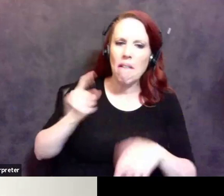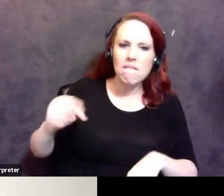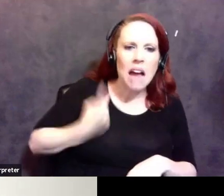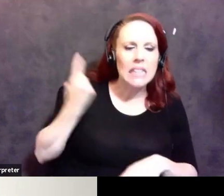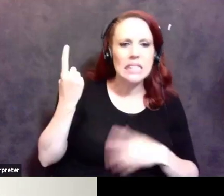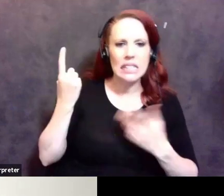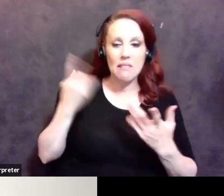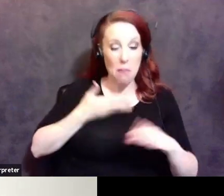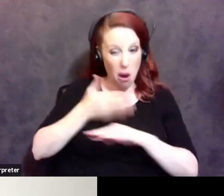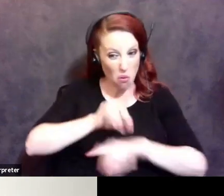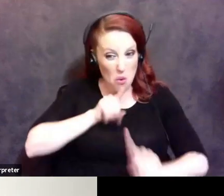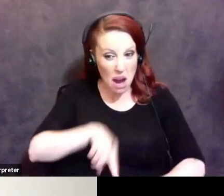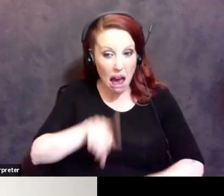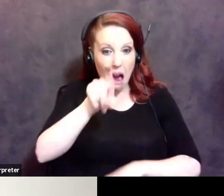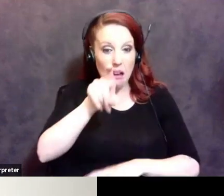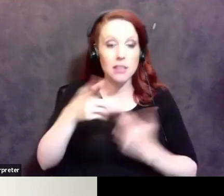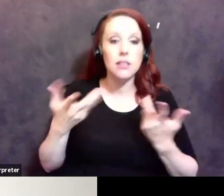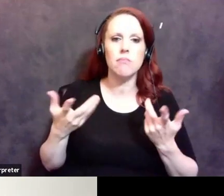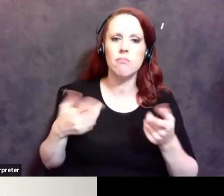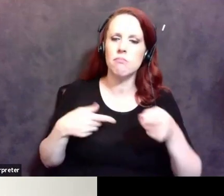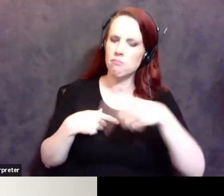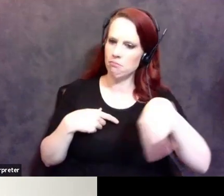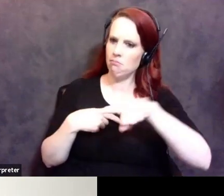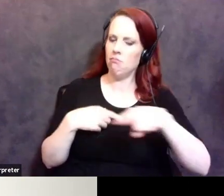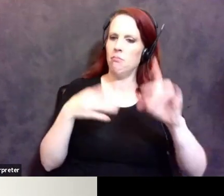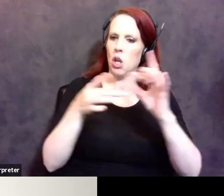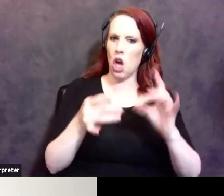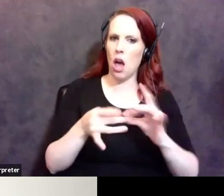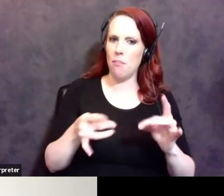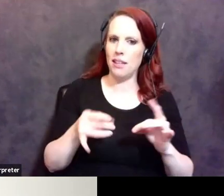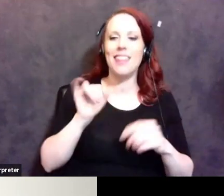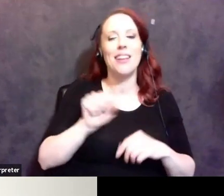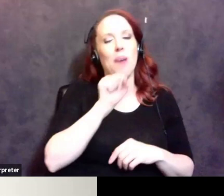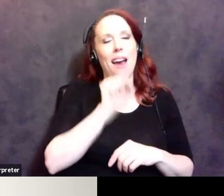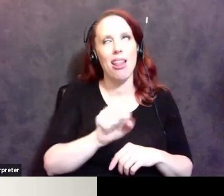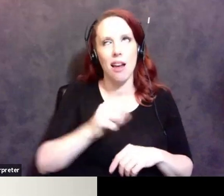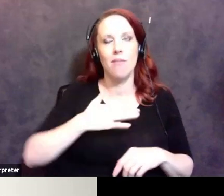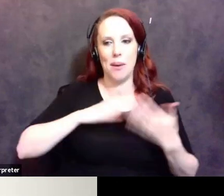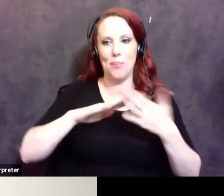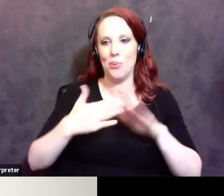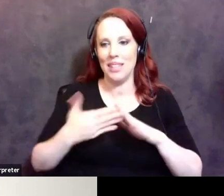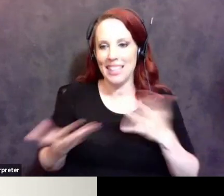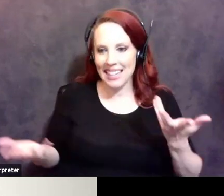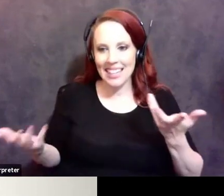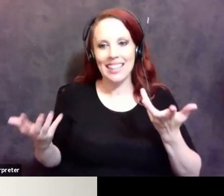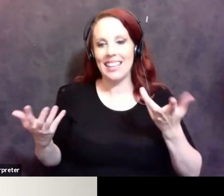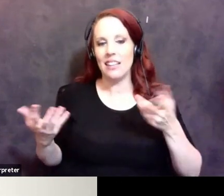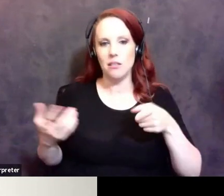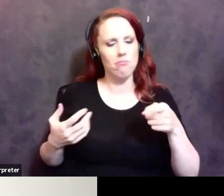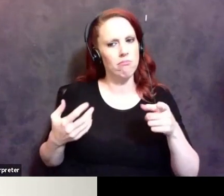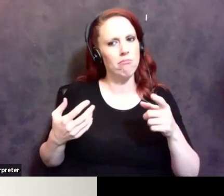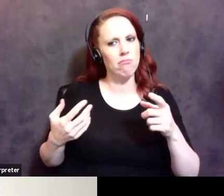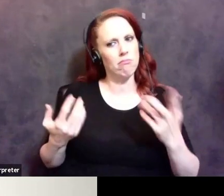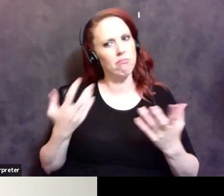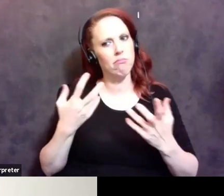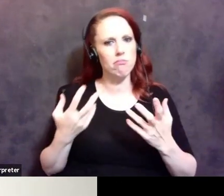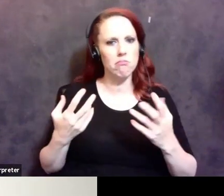I overreacting? And some of the comments I got were on both sides. One was Tiffany, taking